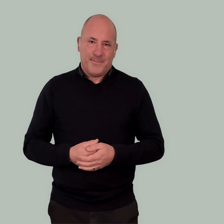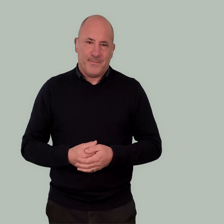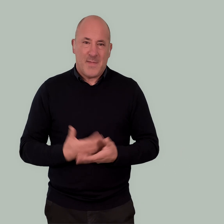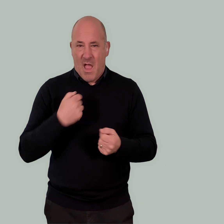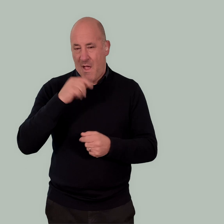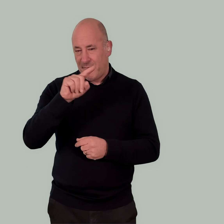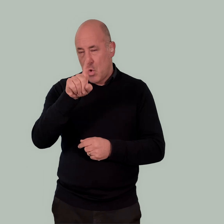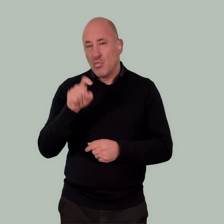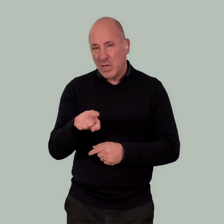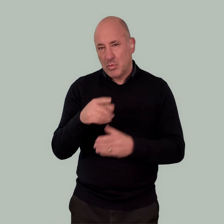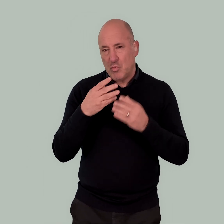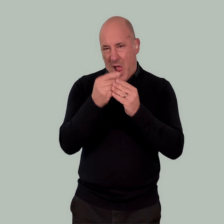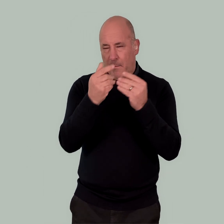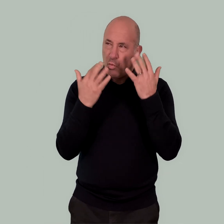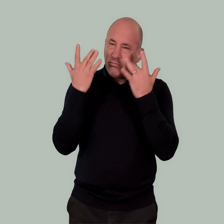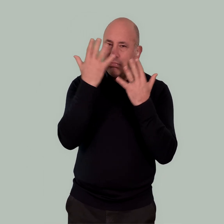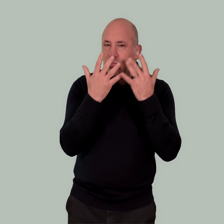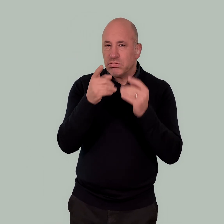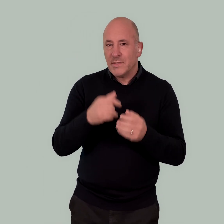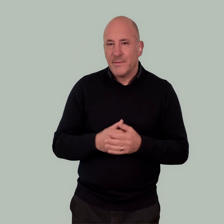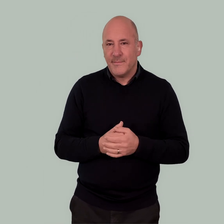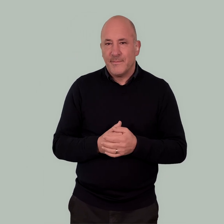The next question is to help prompt thinking on this theme: